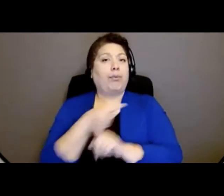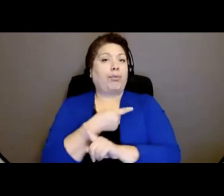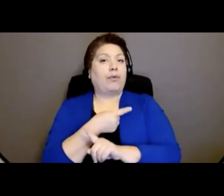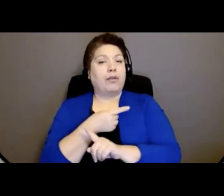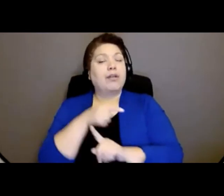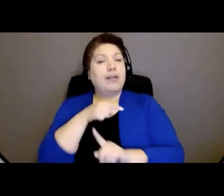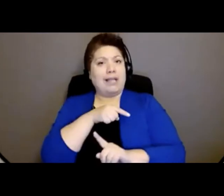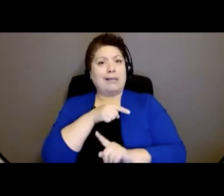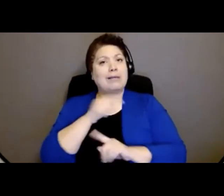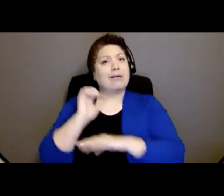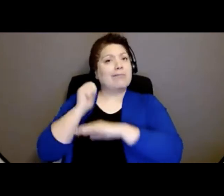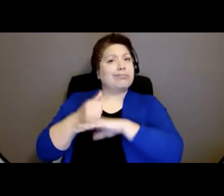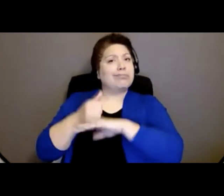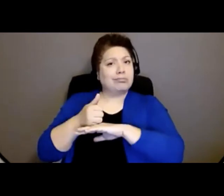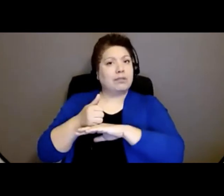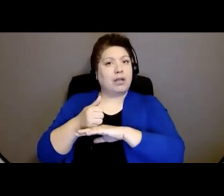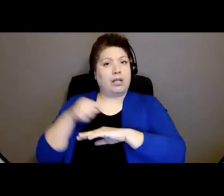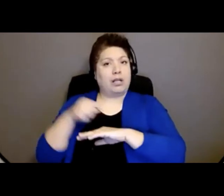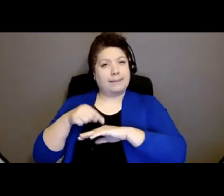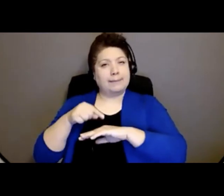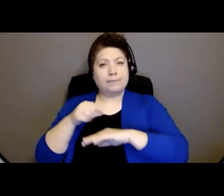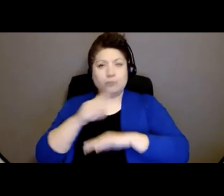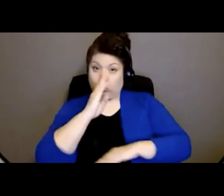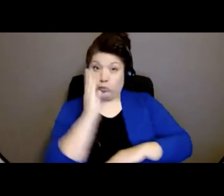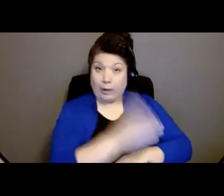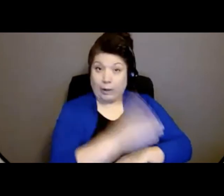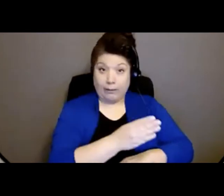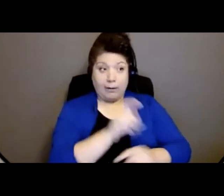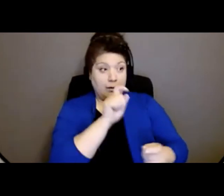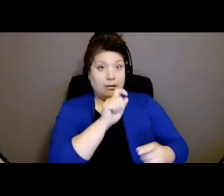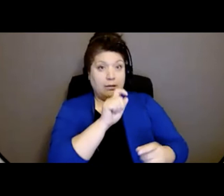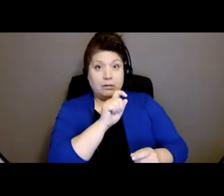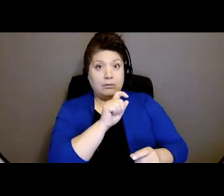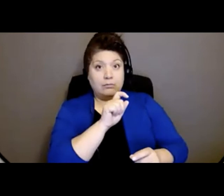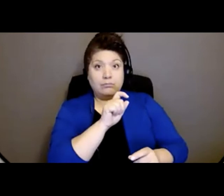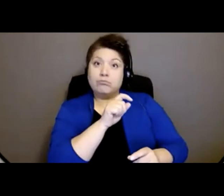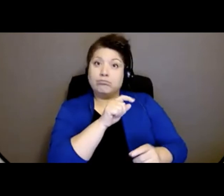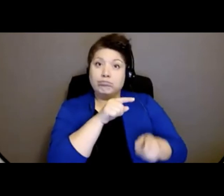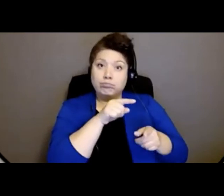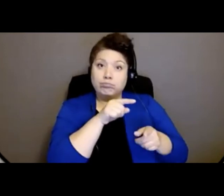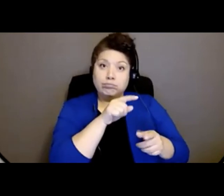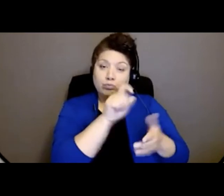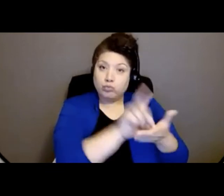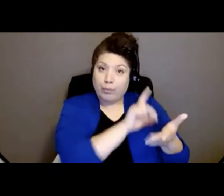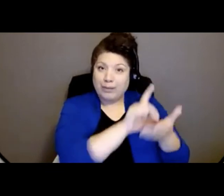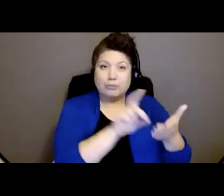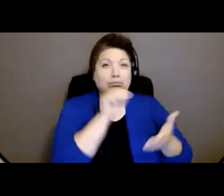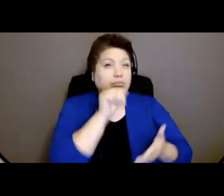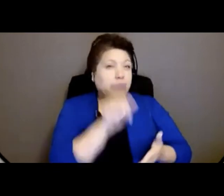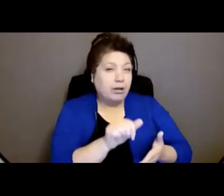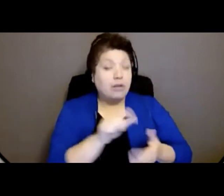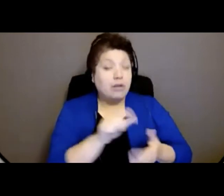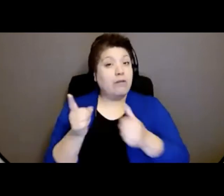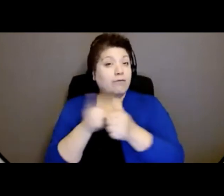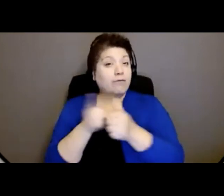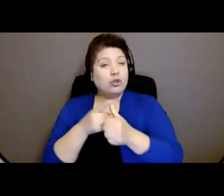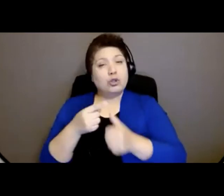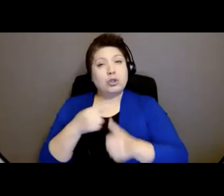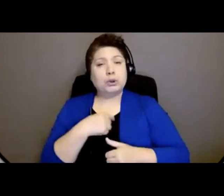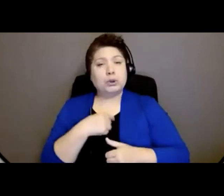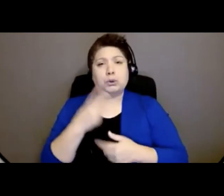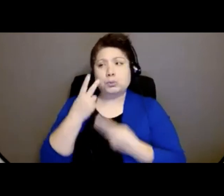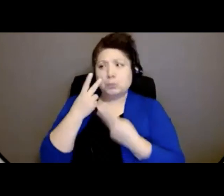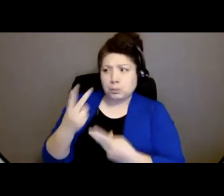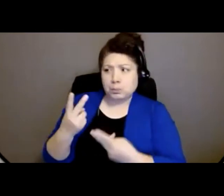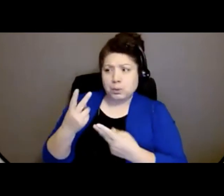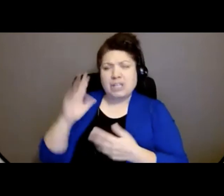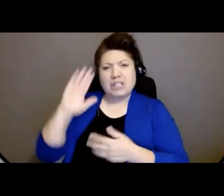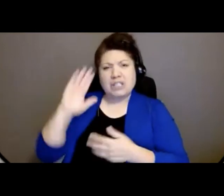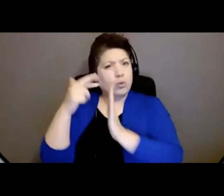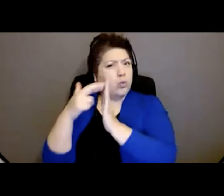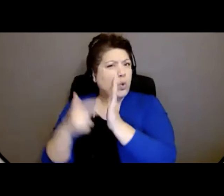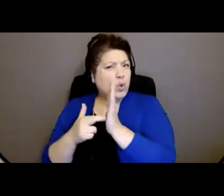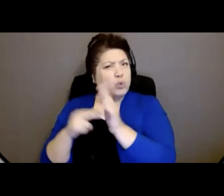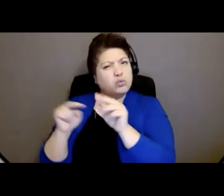WHERE IT'S… WHEN YOU FIRST READ IT MAY BE A NEUTRAL RULE OR A NEUTRAL PRACTICE